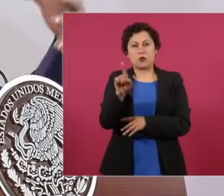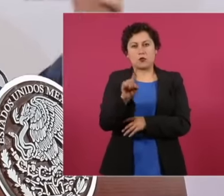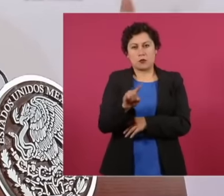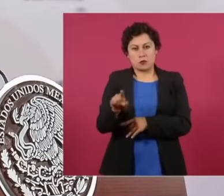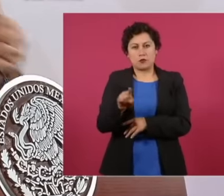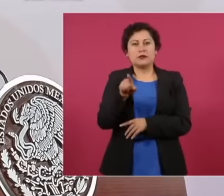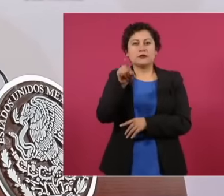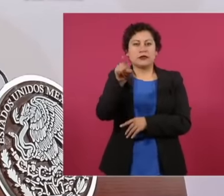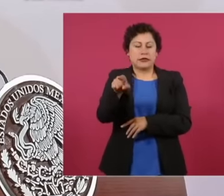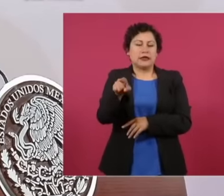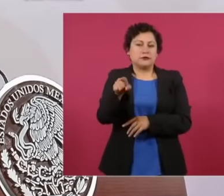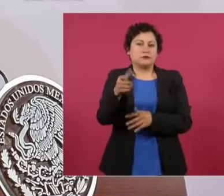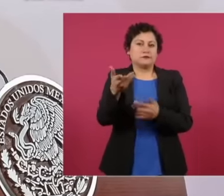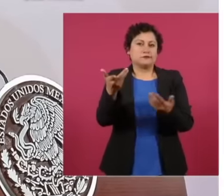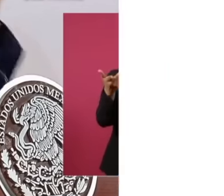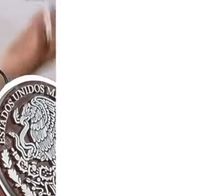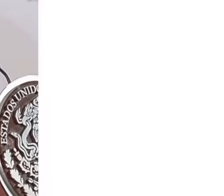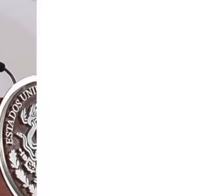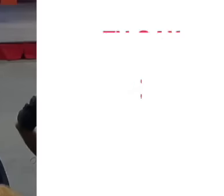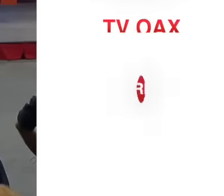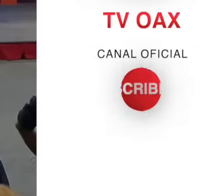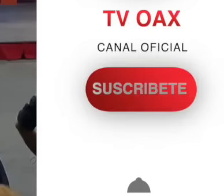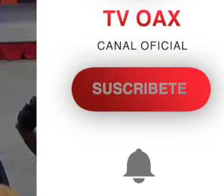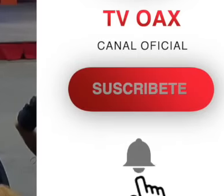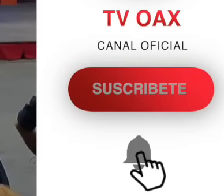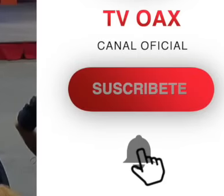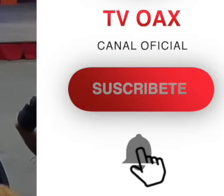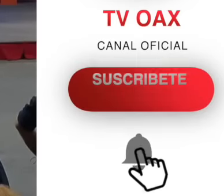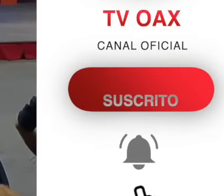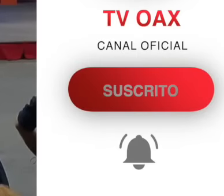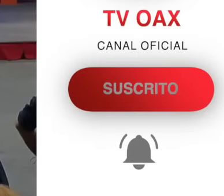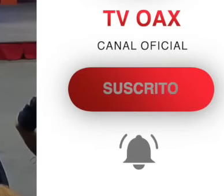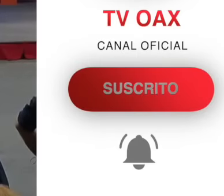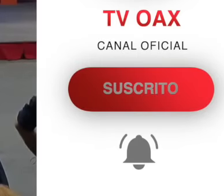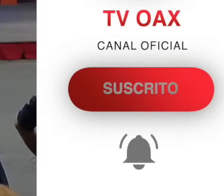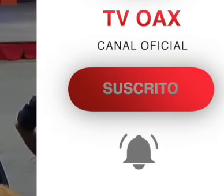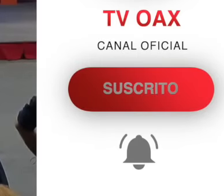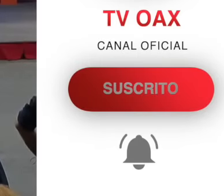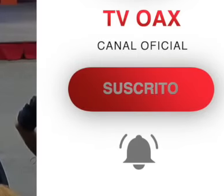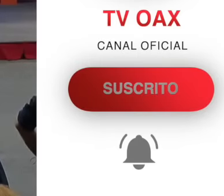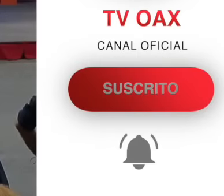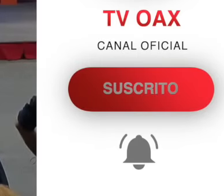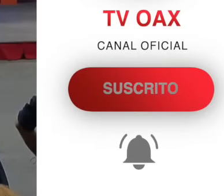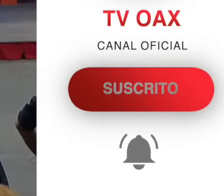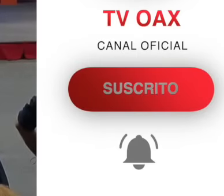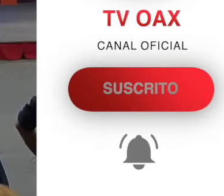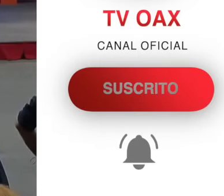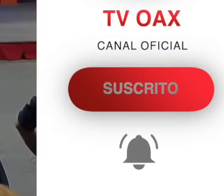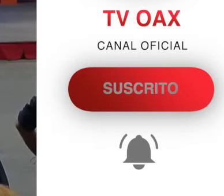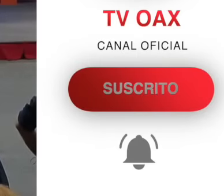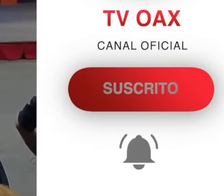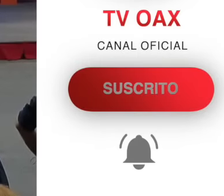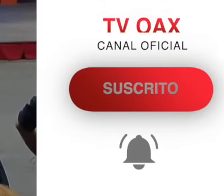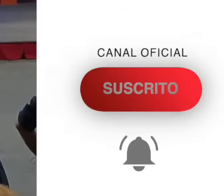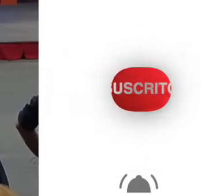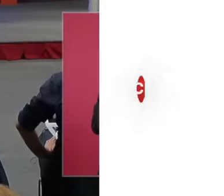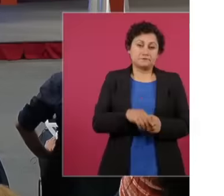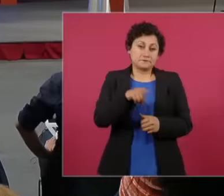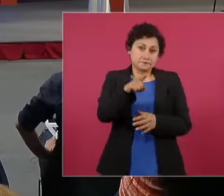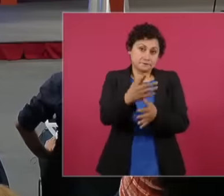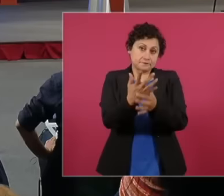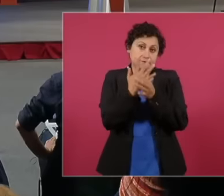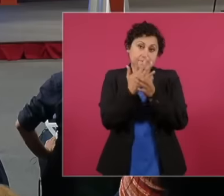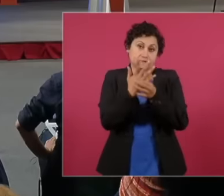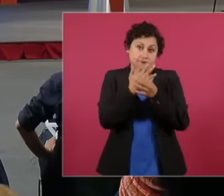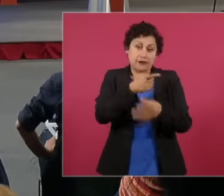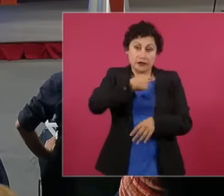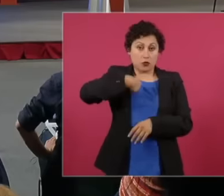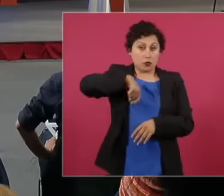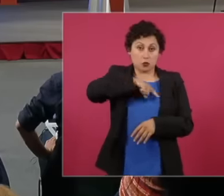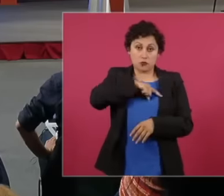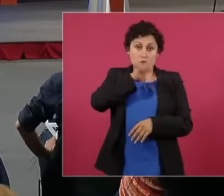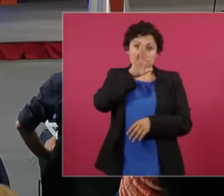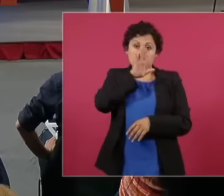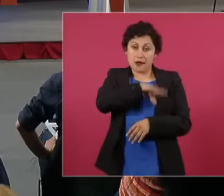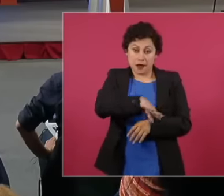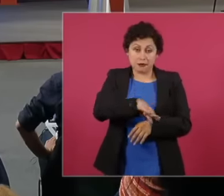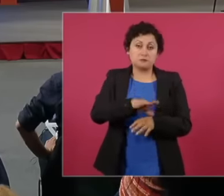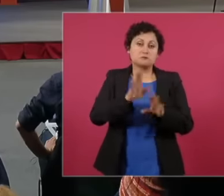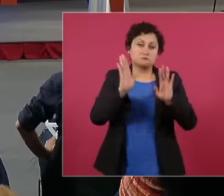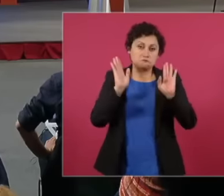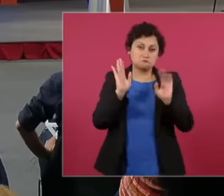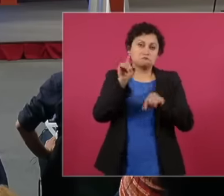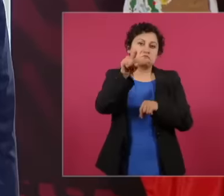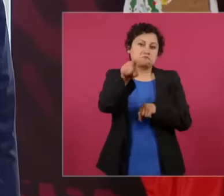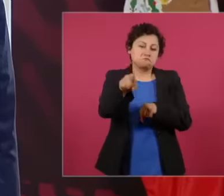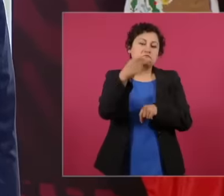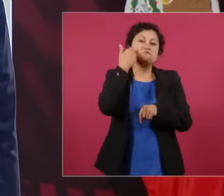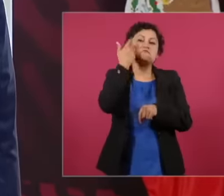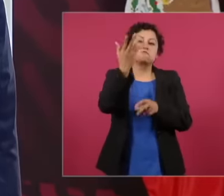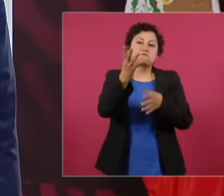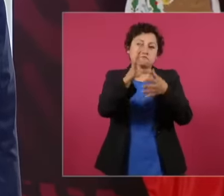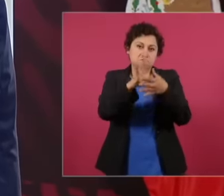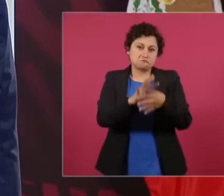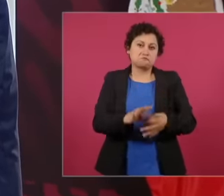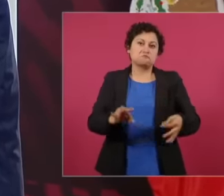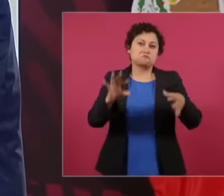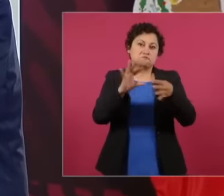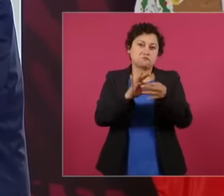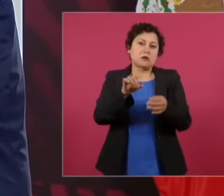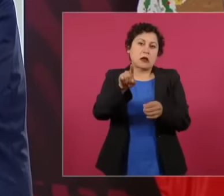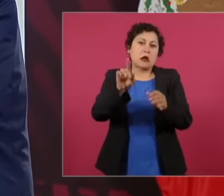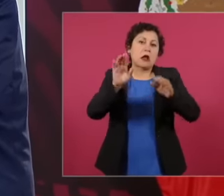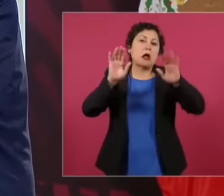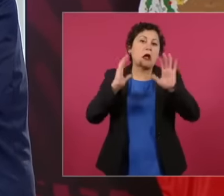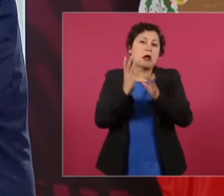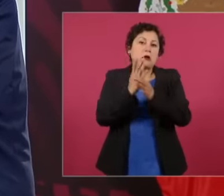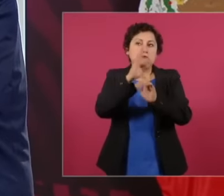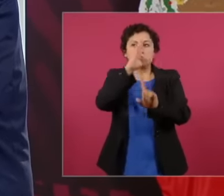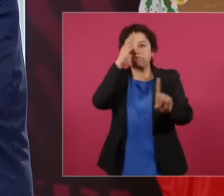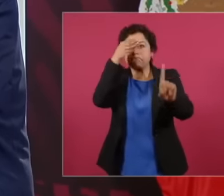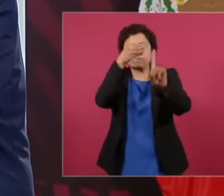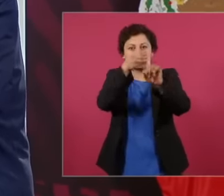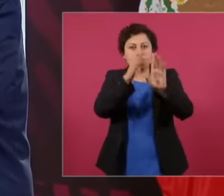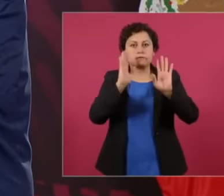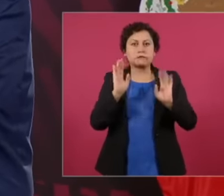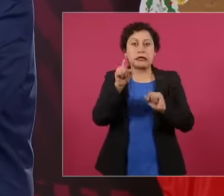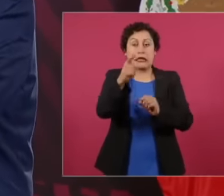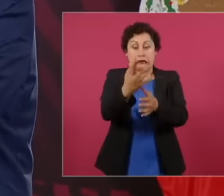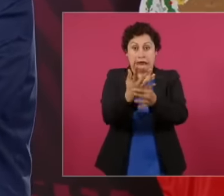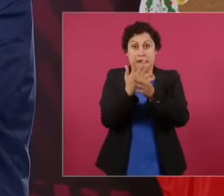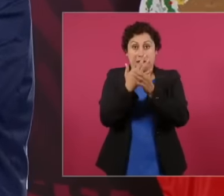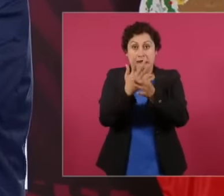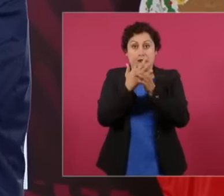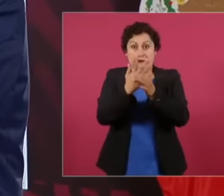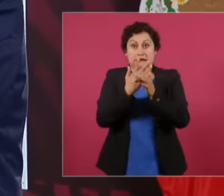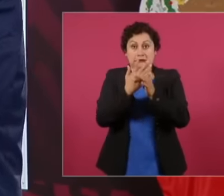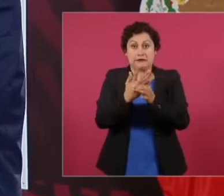not that we were wrong and he wanting this to be objective said our generation